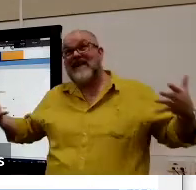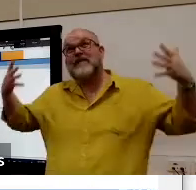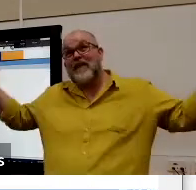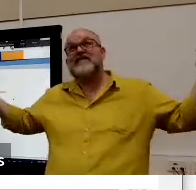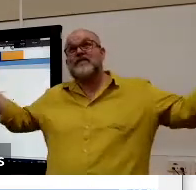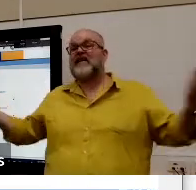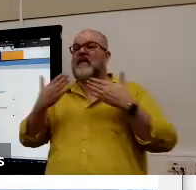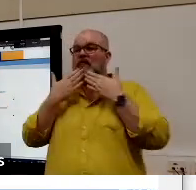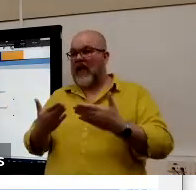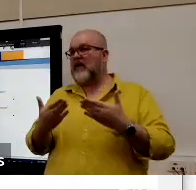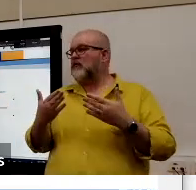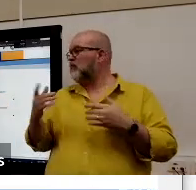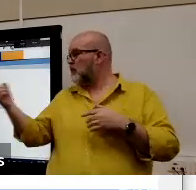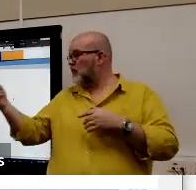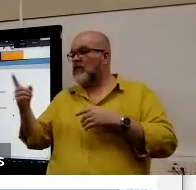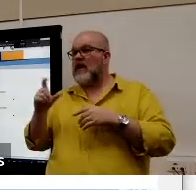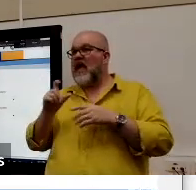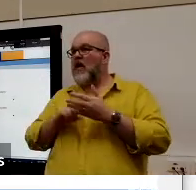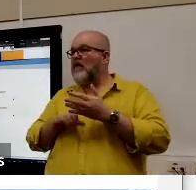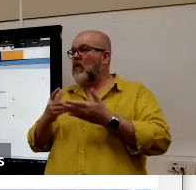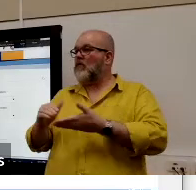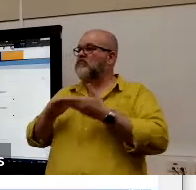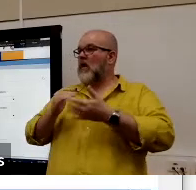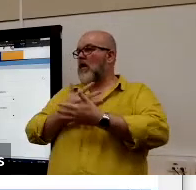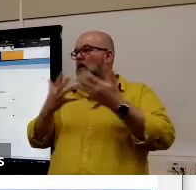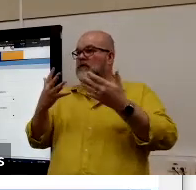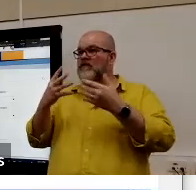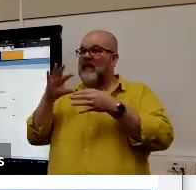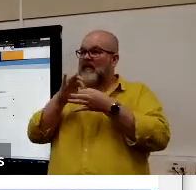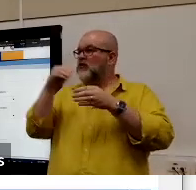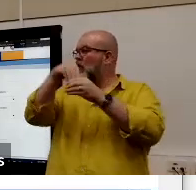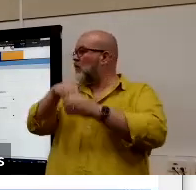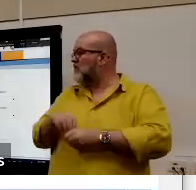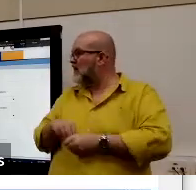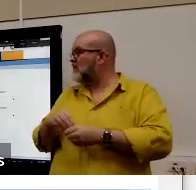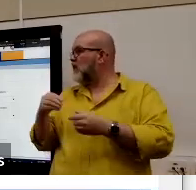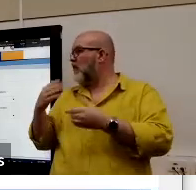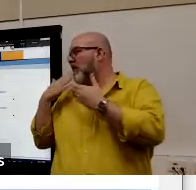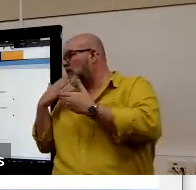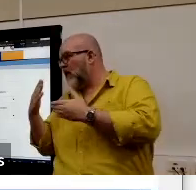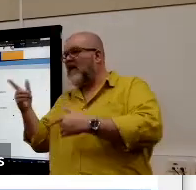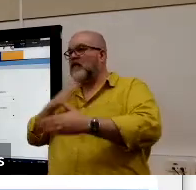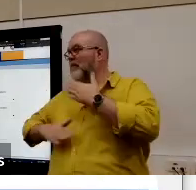So massive massive thank you to Claire Loades for helping me a lot with the content really